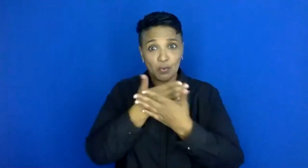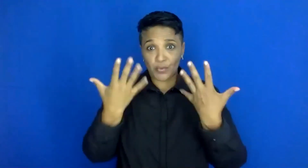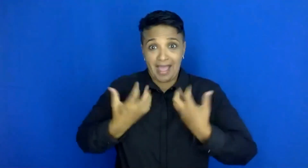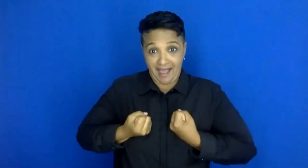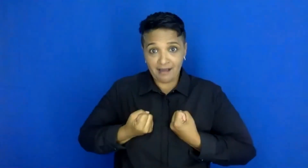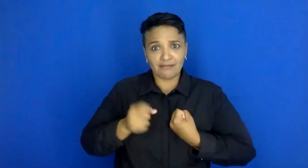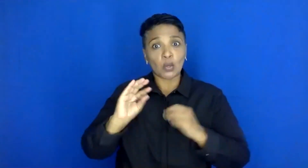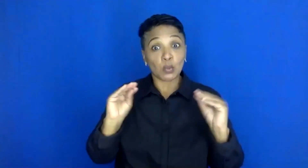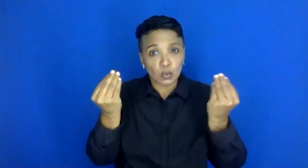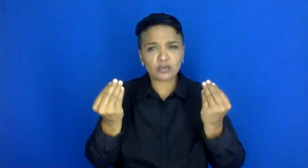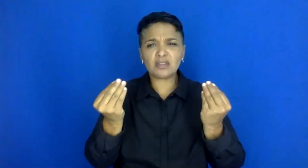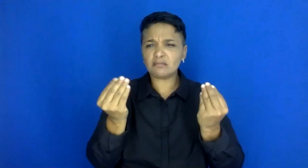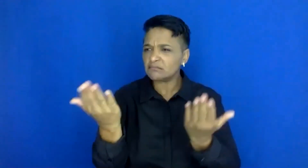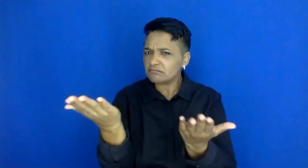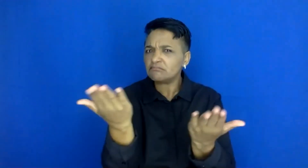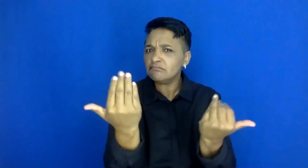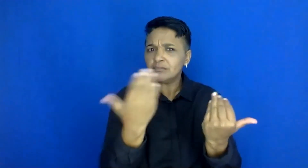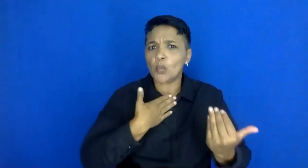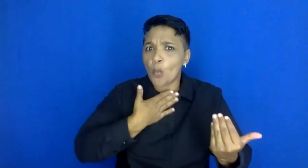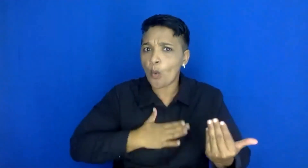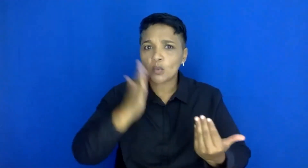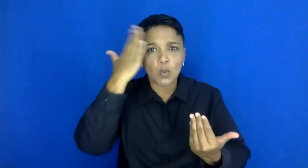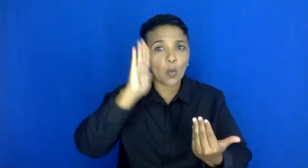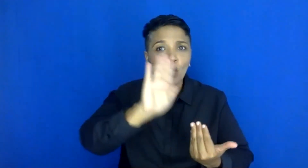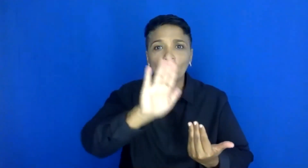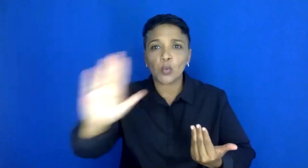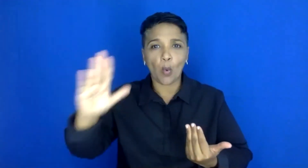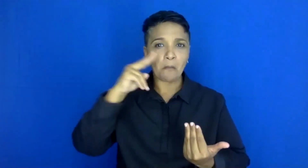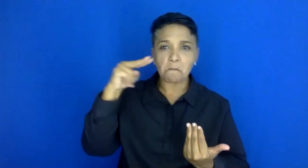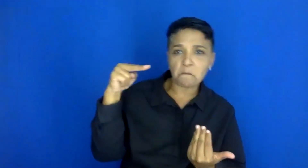allies i would love to hear more perspectives and experiences of from youth with disabilities who've